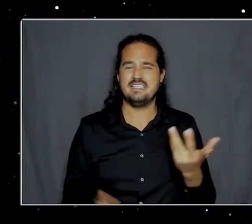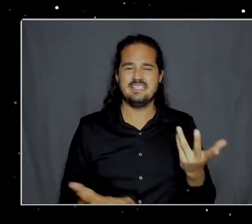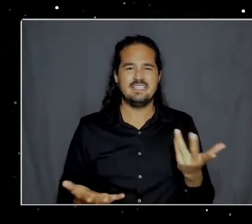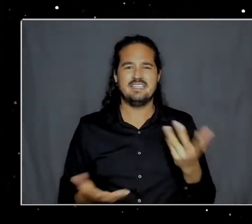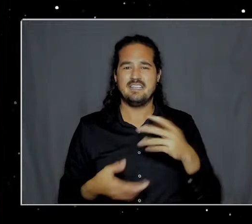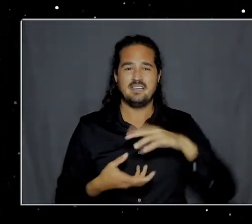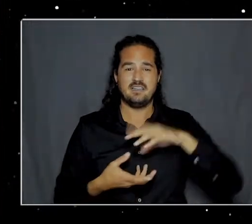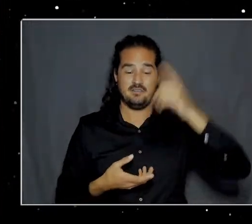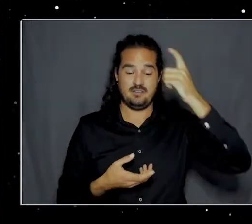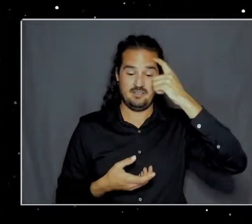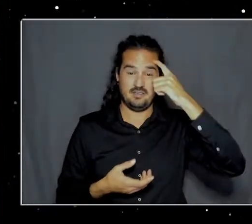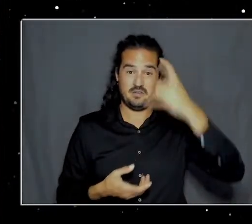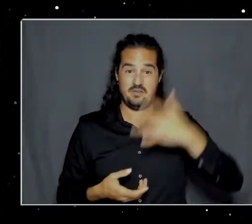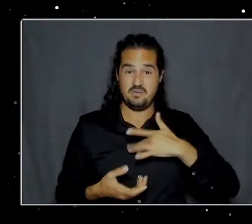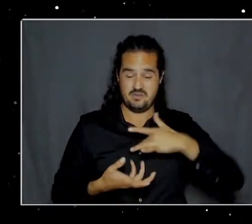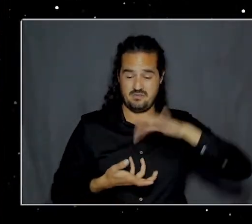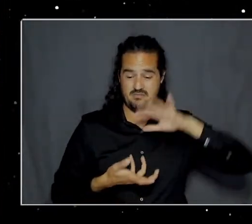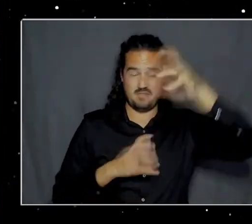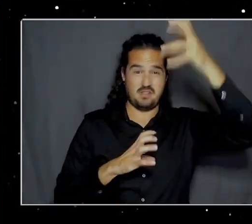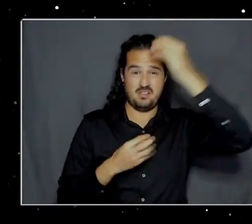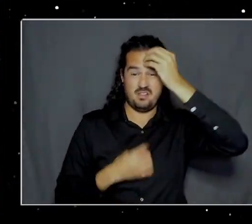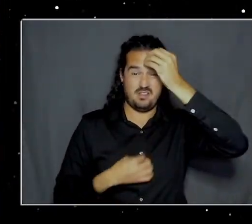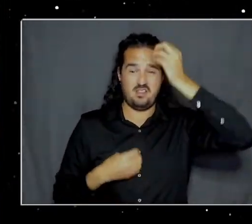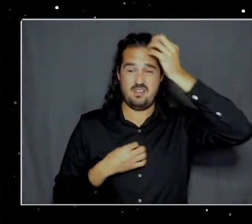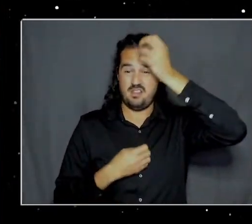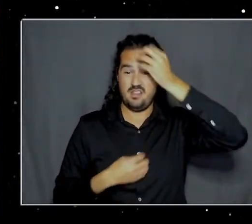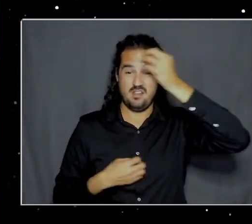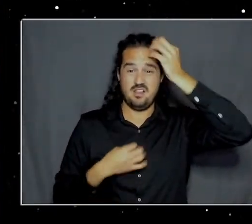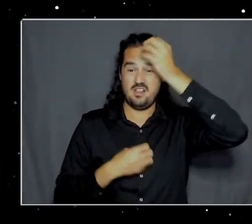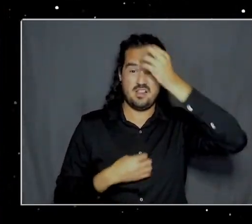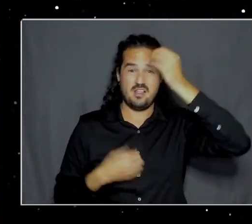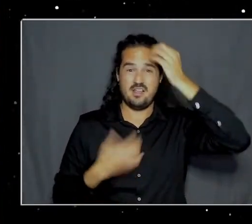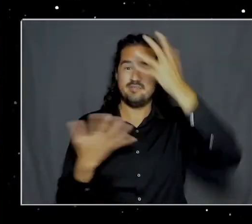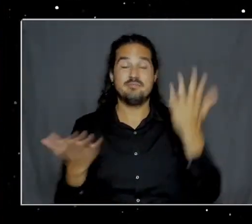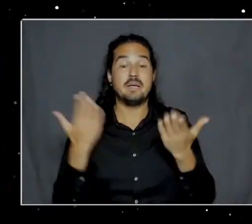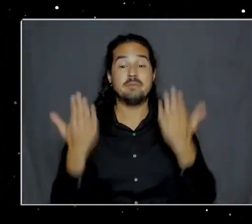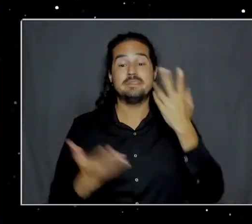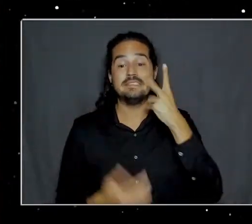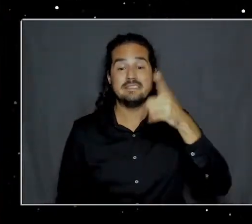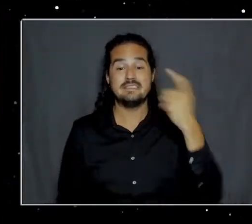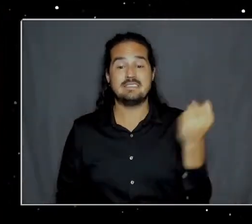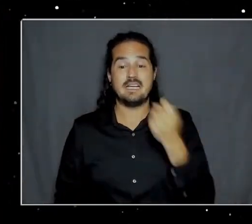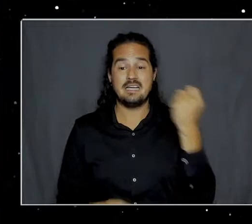SEE CAN'T GET AWAY FROM THE MESS IN MY HEART AND MY HEAD AND MAYBE I'LL SEE YOU ON SATURDAY